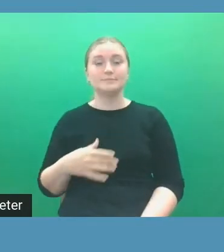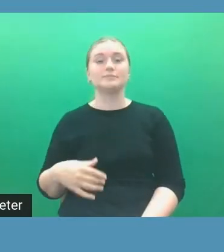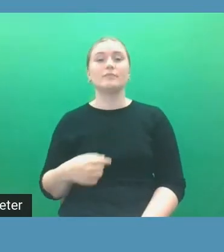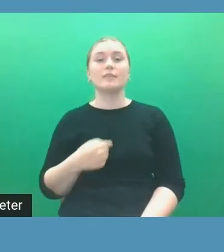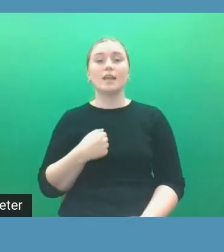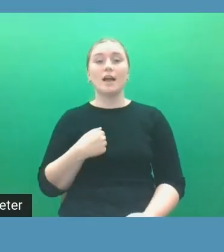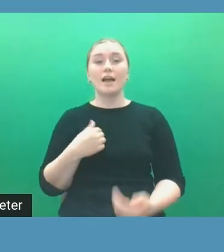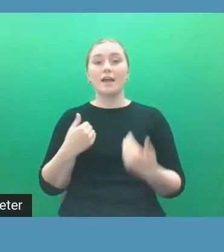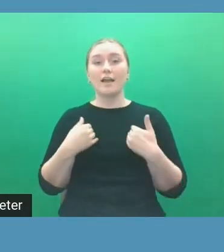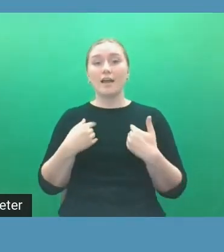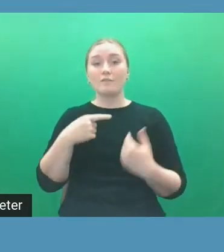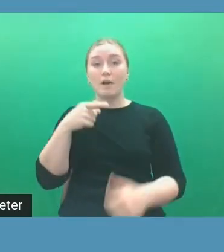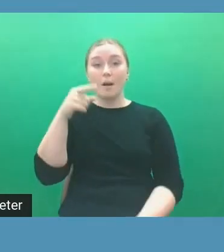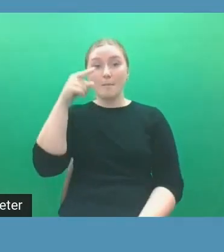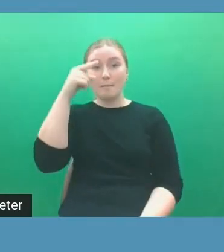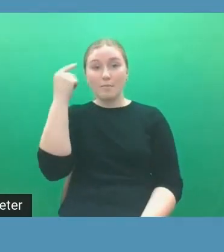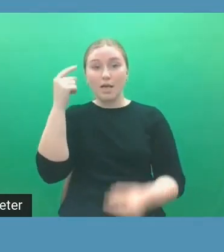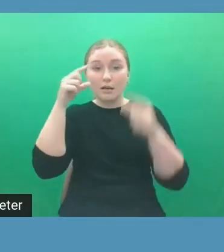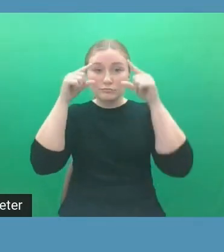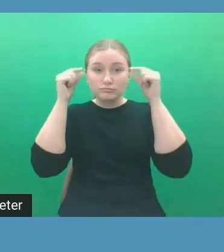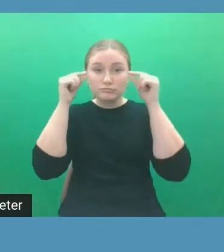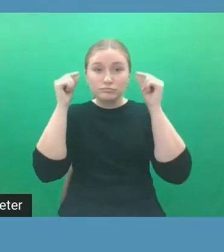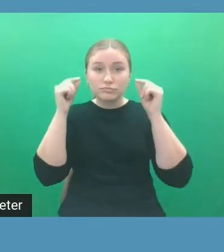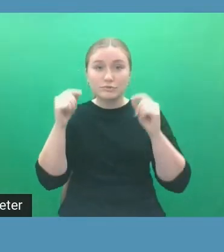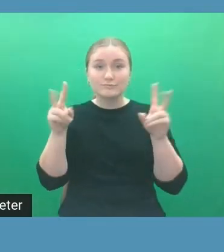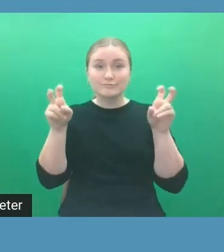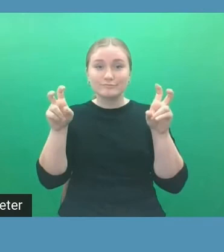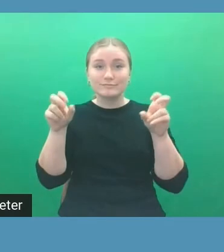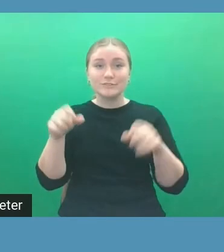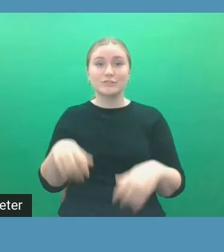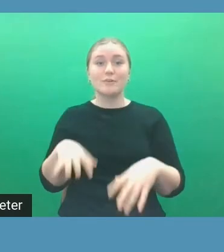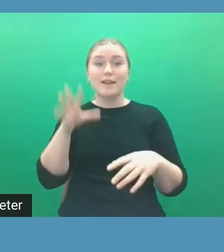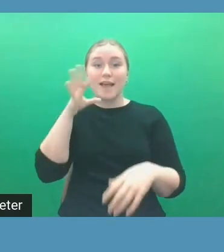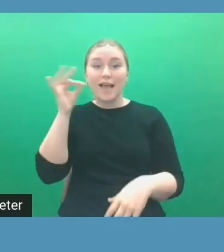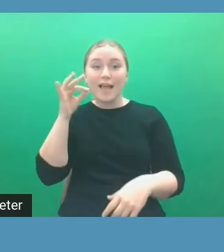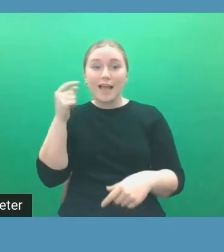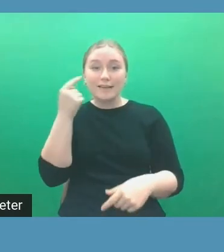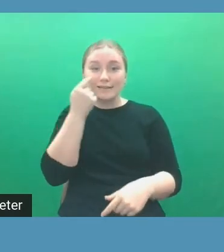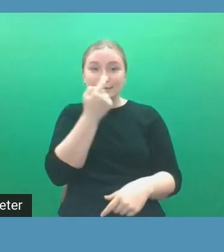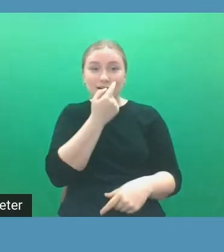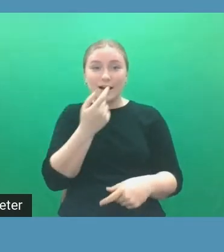glasses that are often referred to as cat-eye style. I'm wearing an olive green v-neck